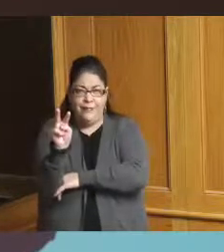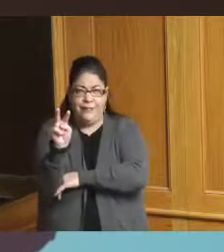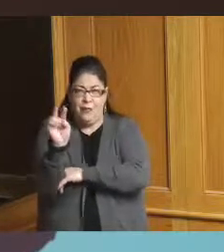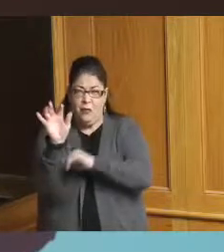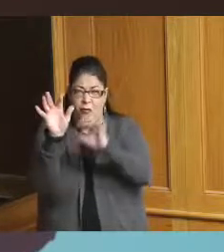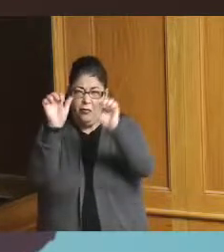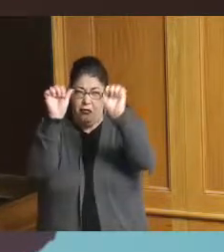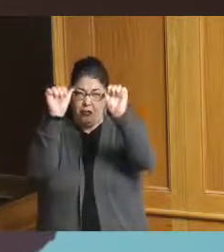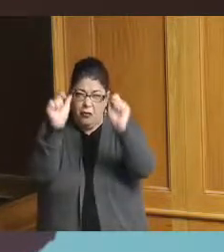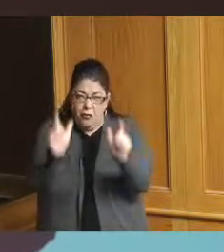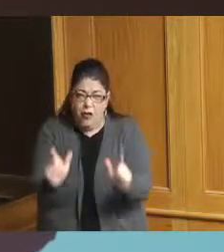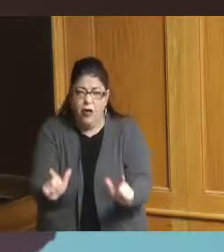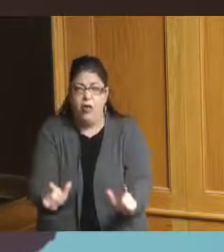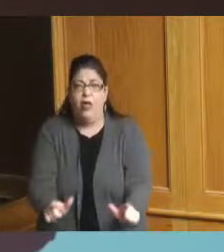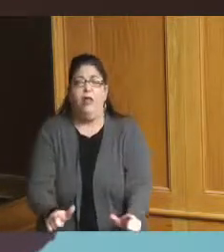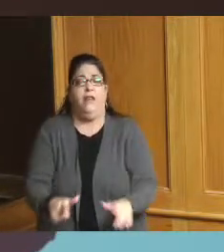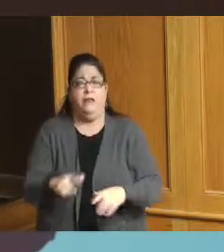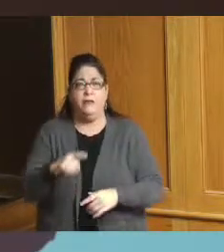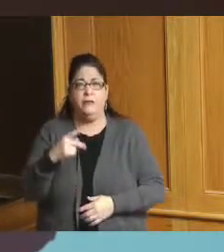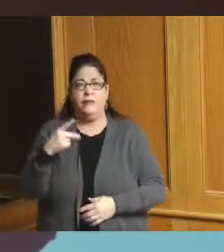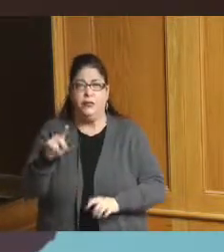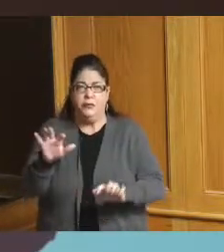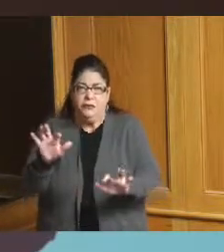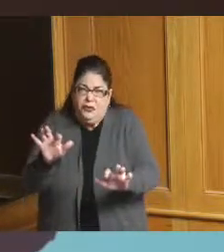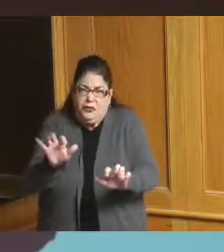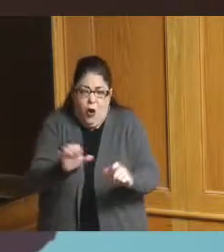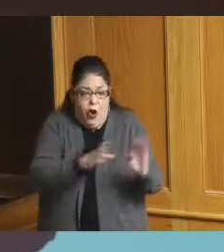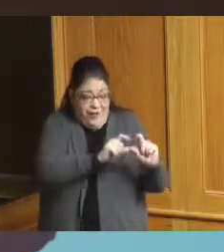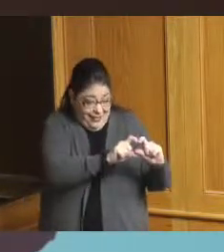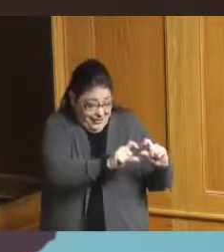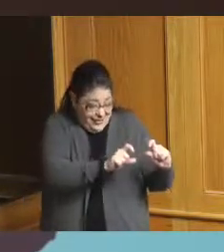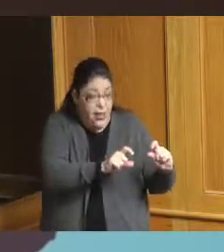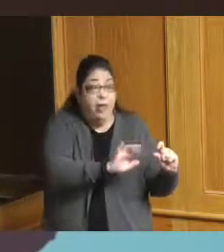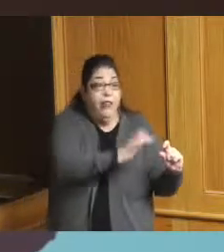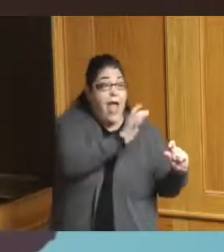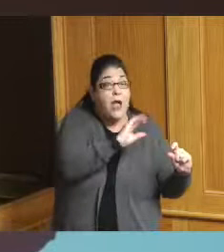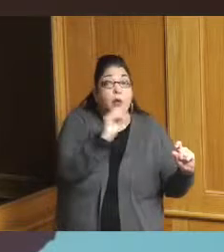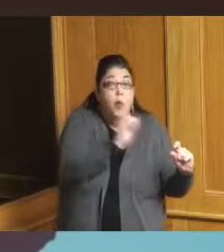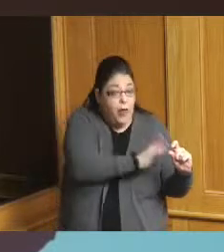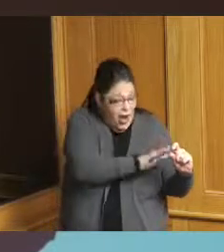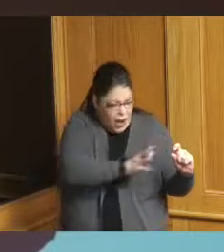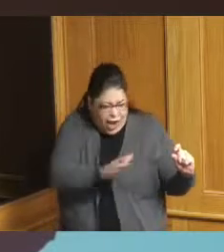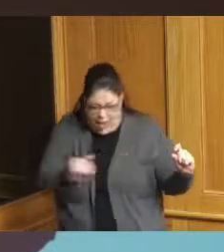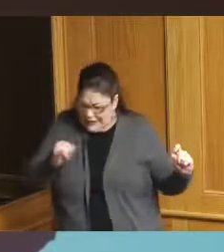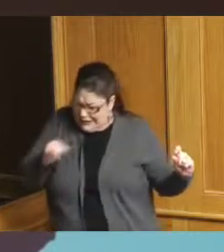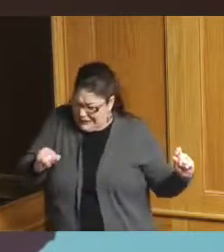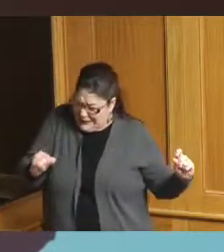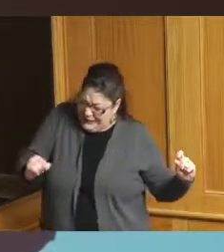that is self-explanatory of where we are that's right and what we need to do regardless of which